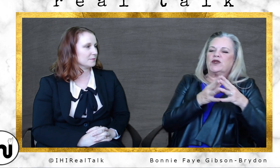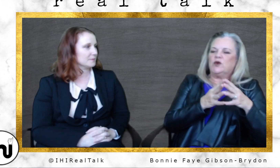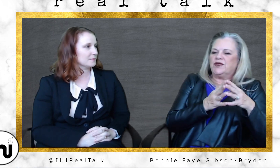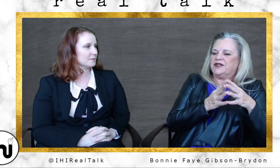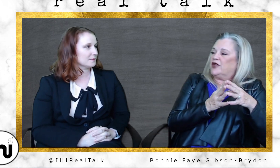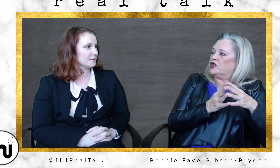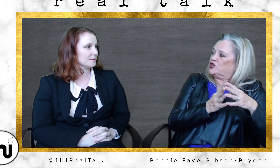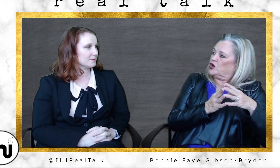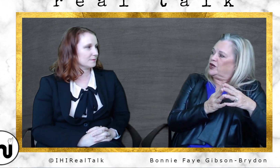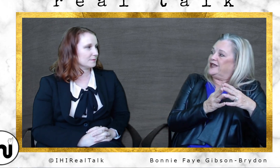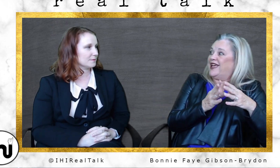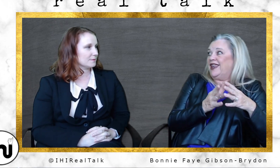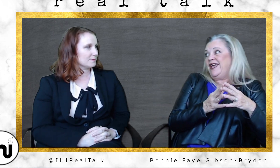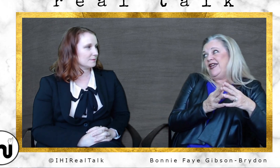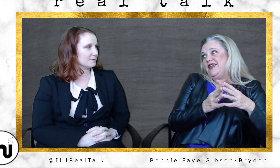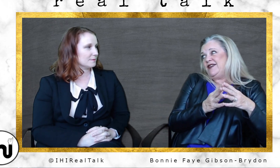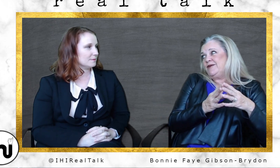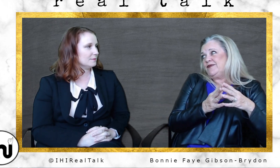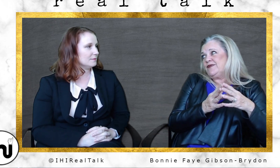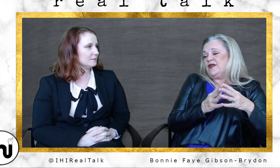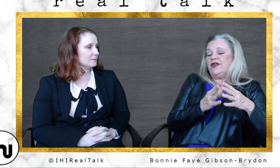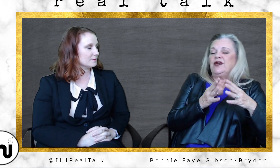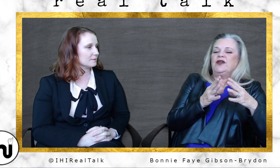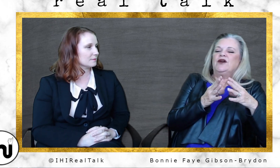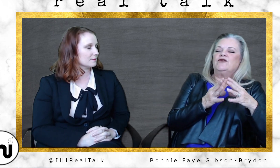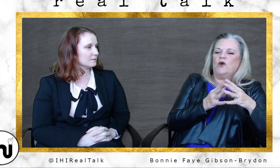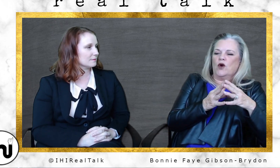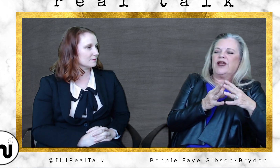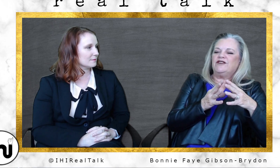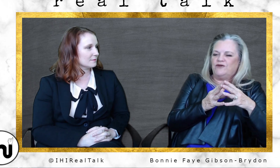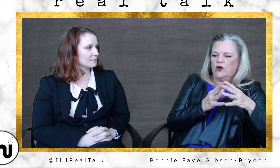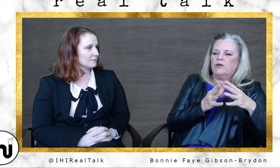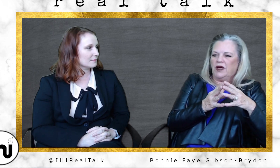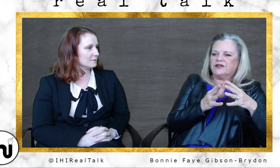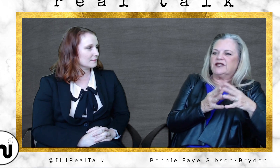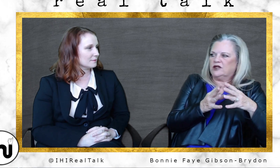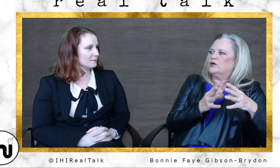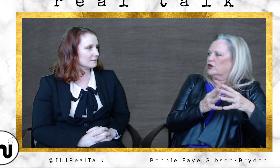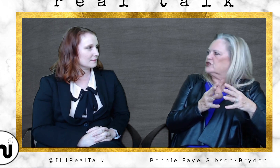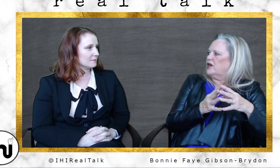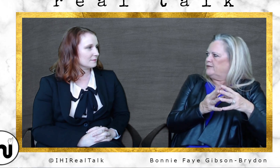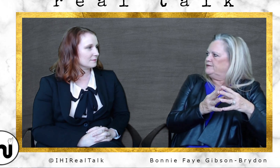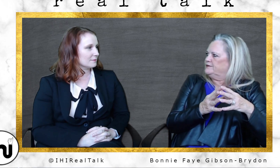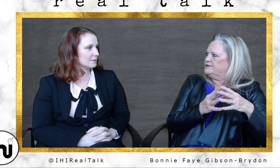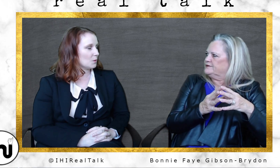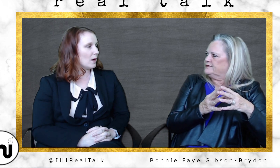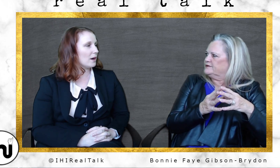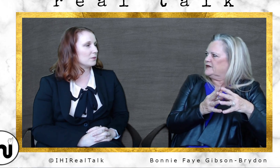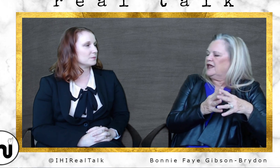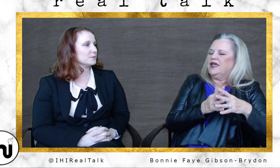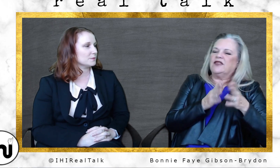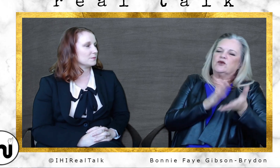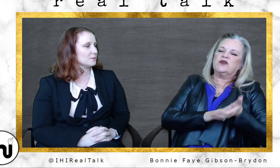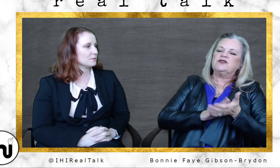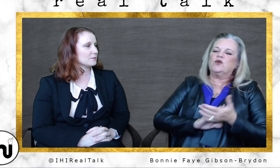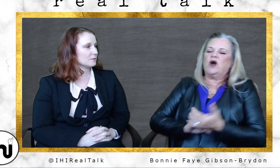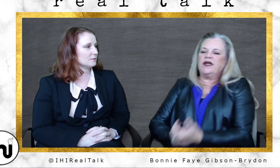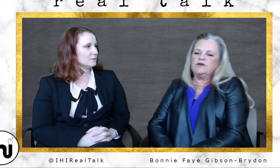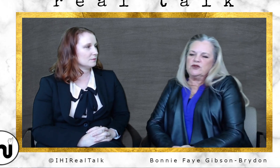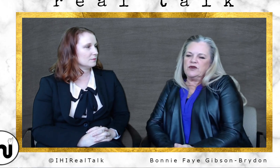with another attorney in LA for a four month legal workshop Desirée: Wow! Bonnie: And the reason why I'm doing